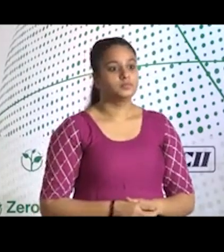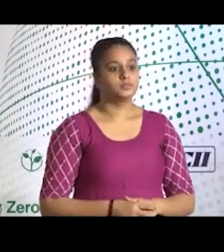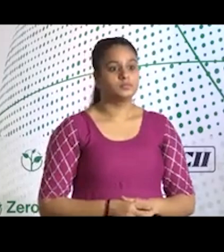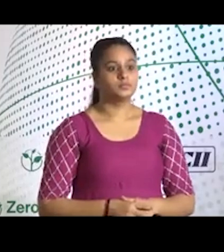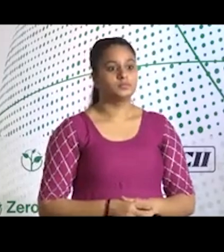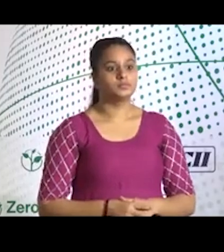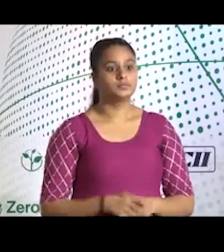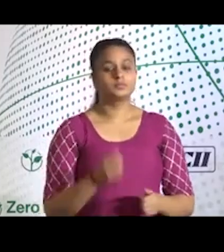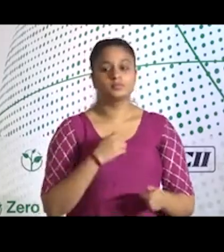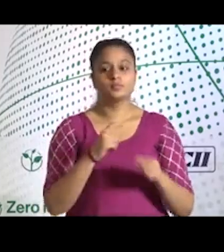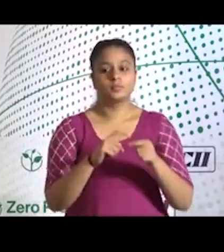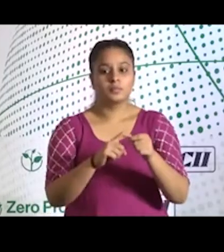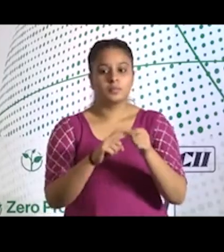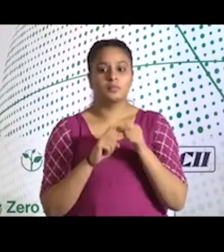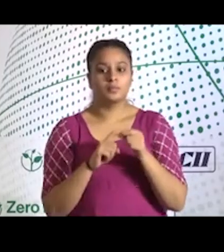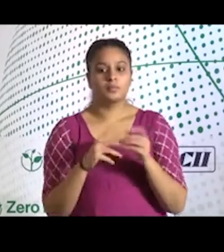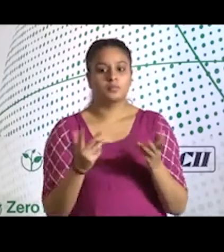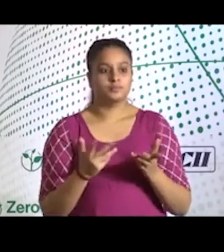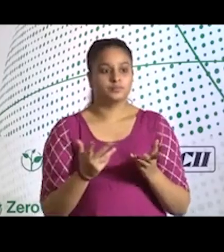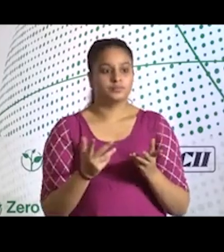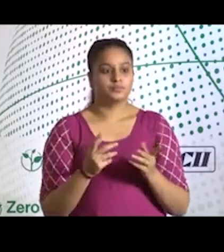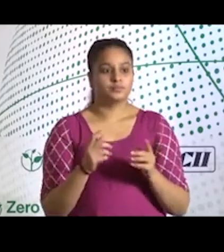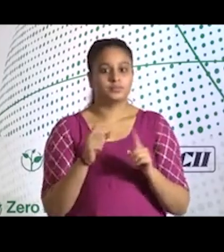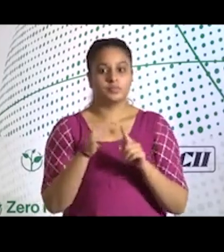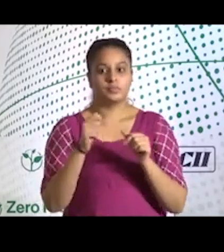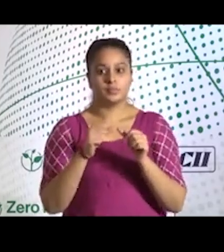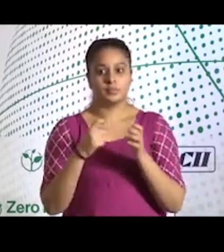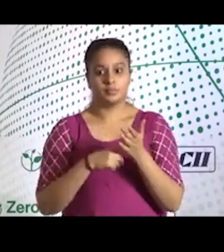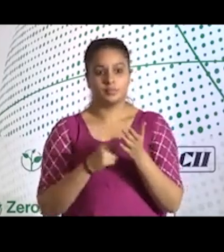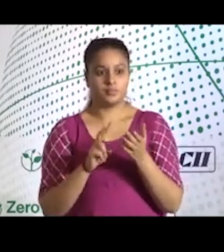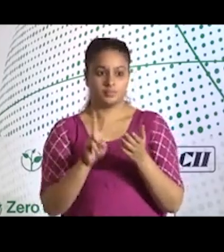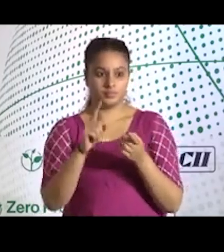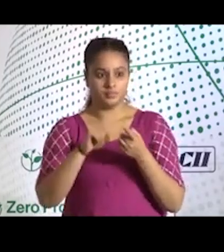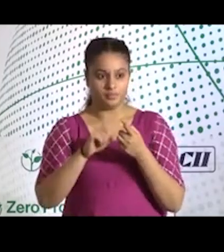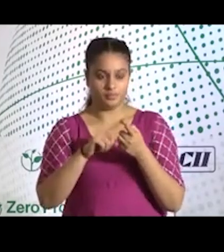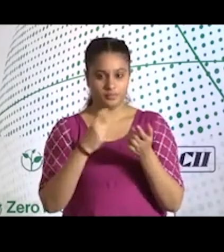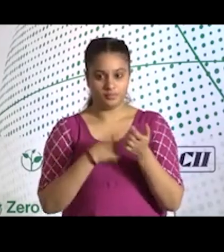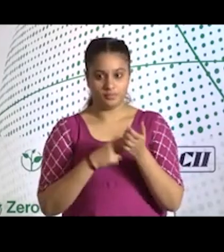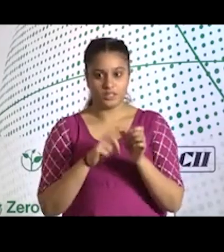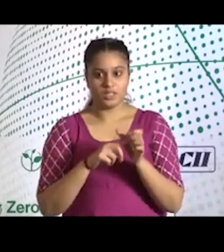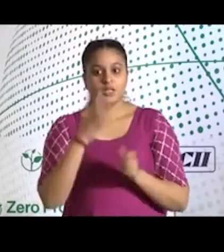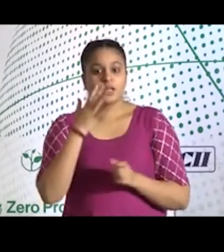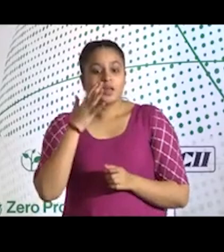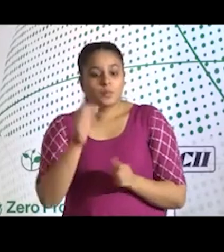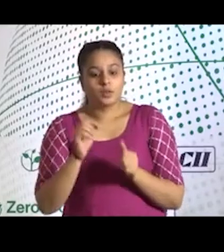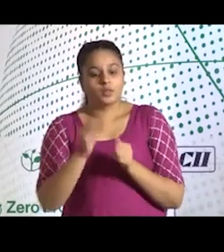my question. I think Pravin rightly started with the importance of awareness.